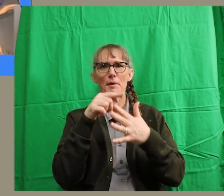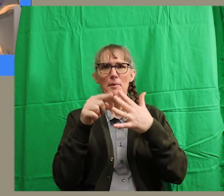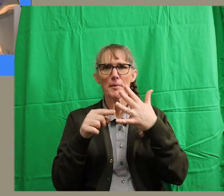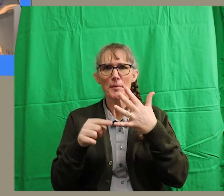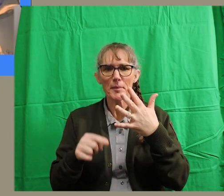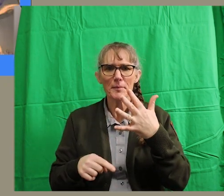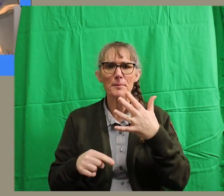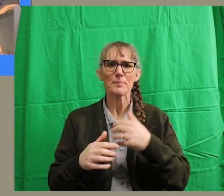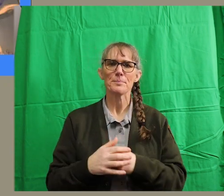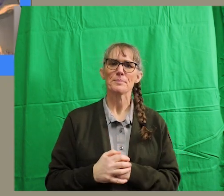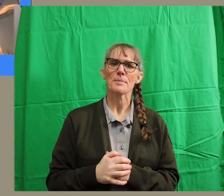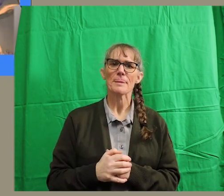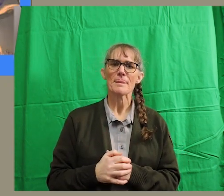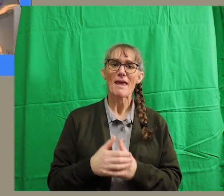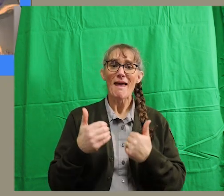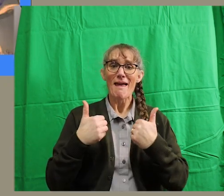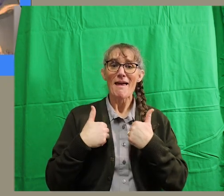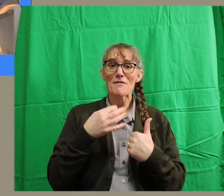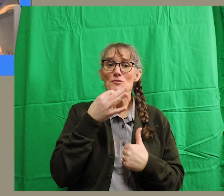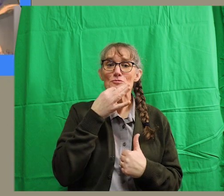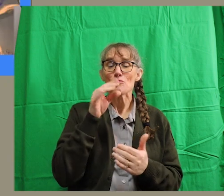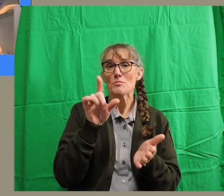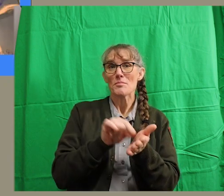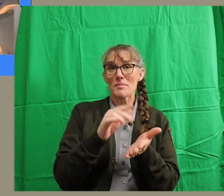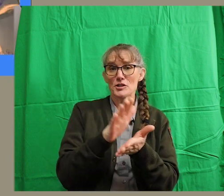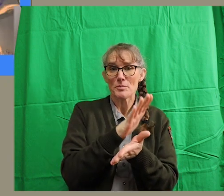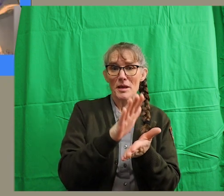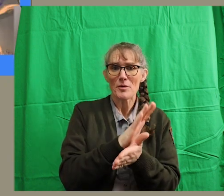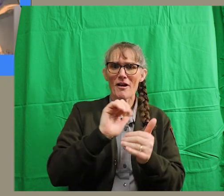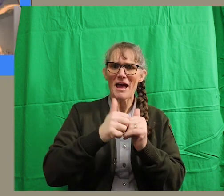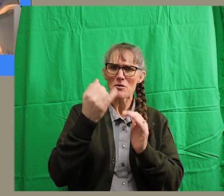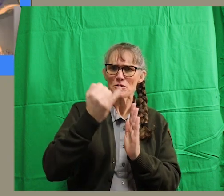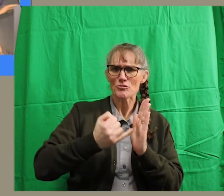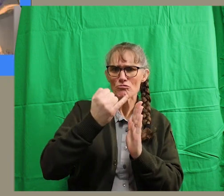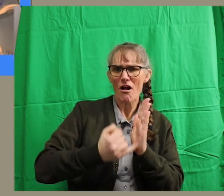And I have a paper on how to reconstruct an individual ammonite species